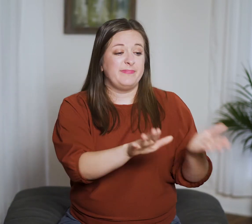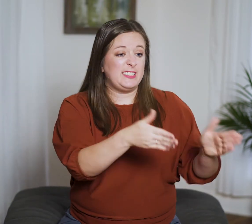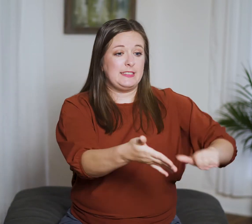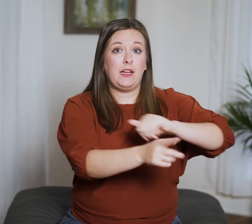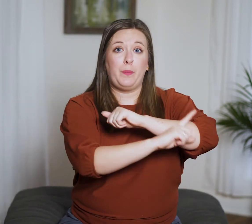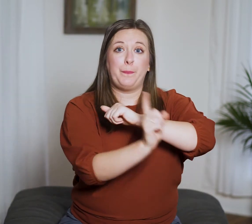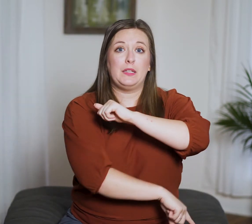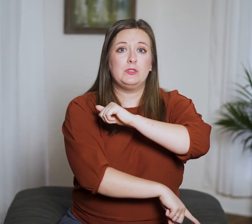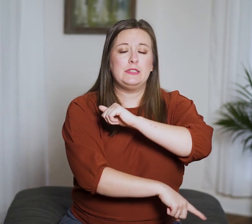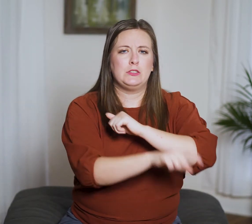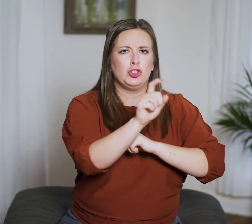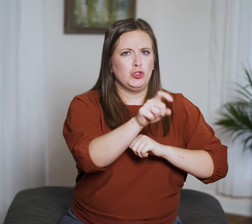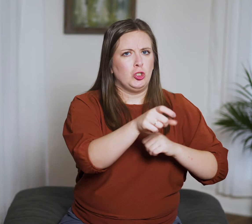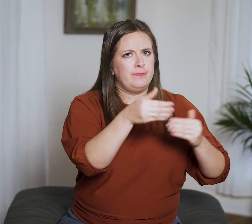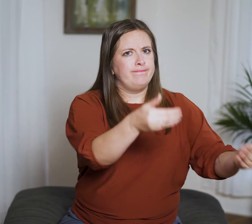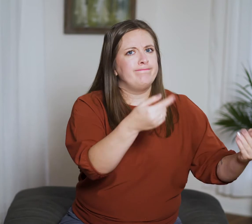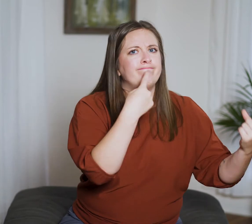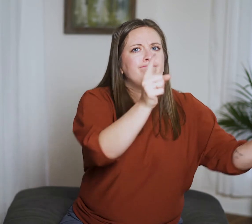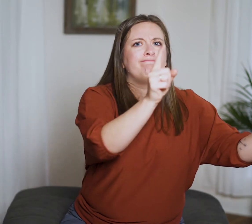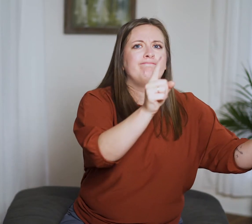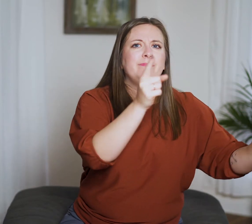when the death penalty should be enacted.